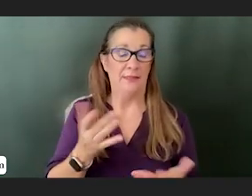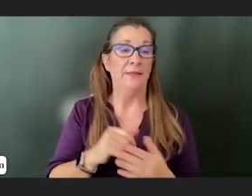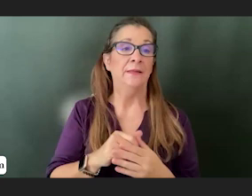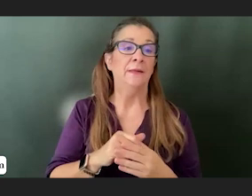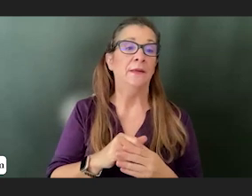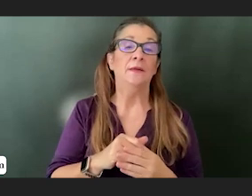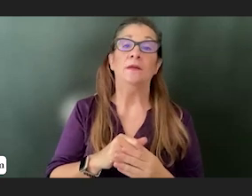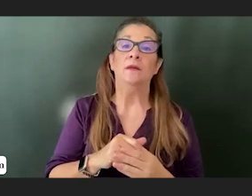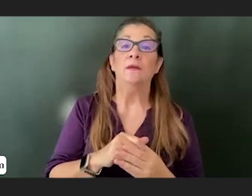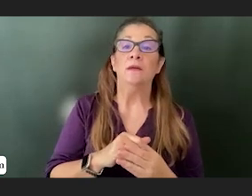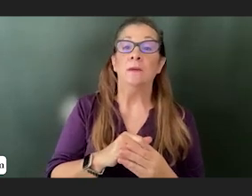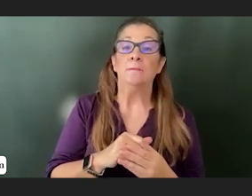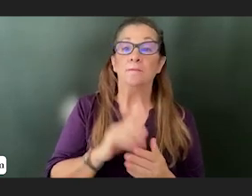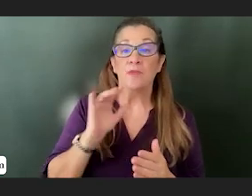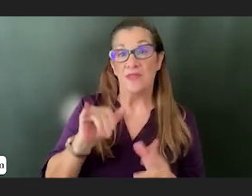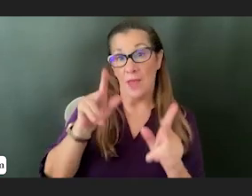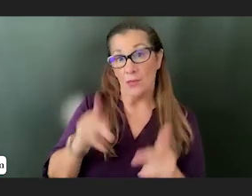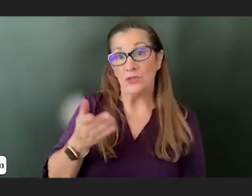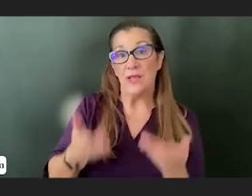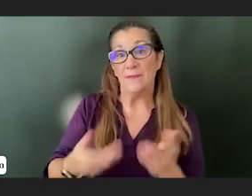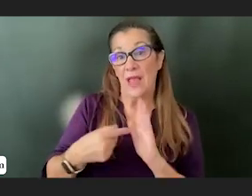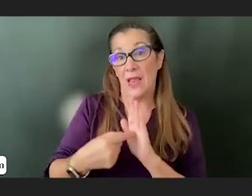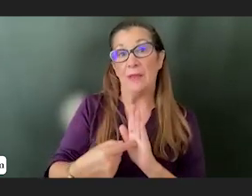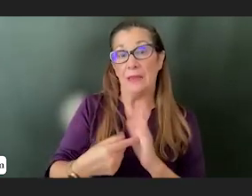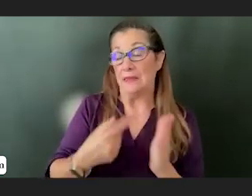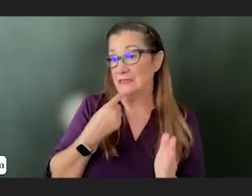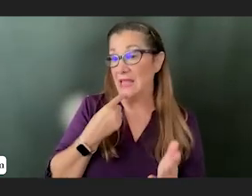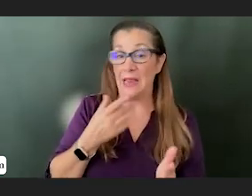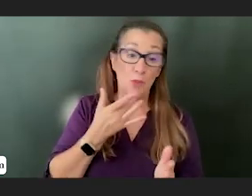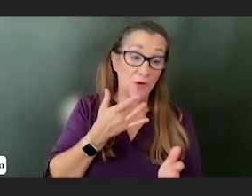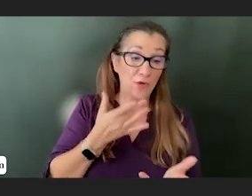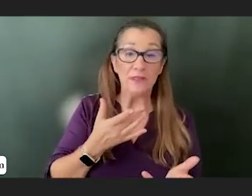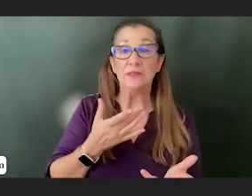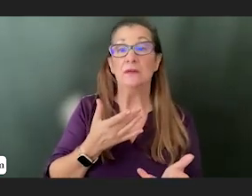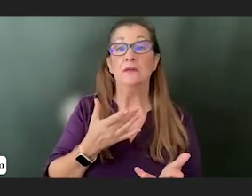Which that individual may express their preferences to the content expert,